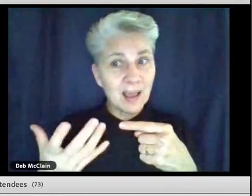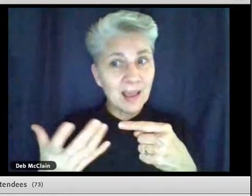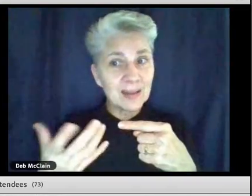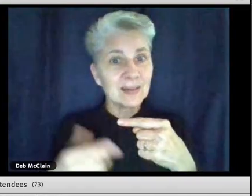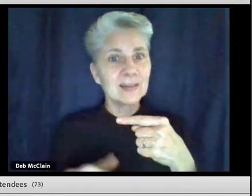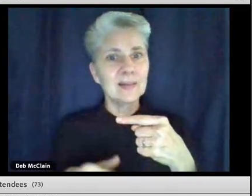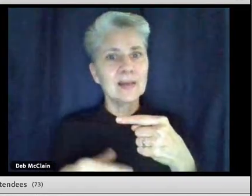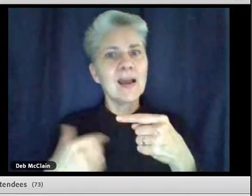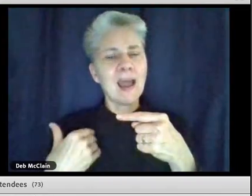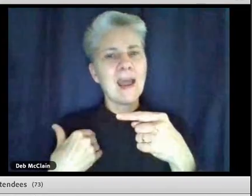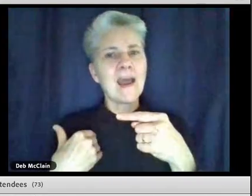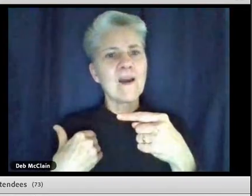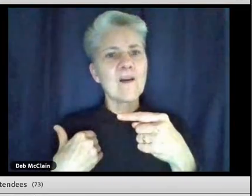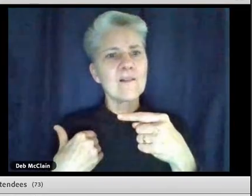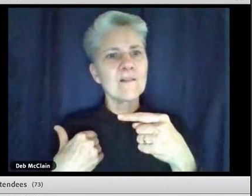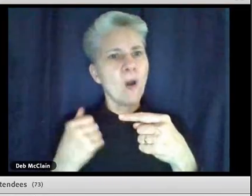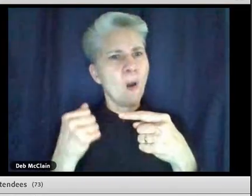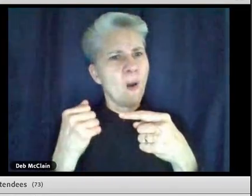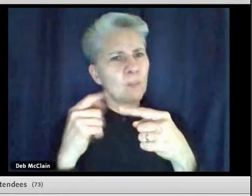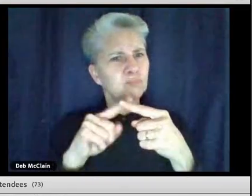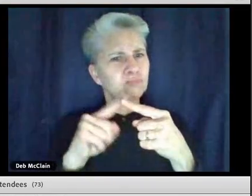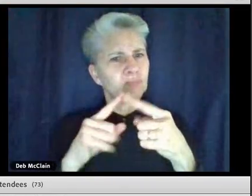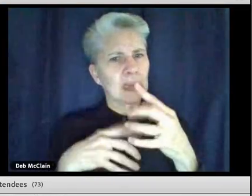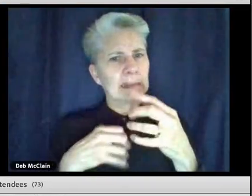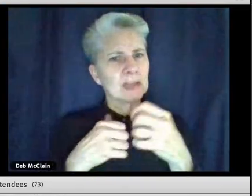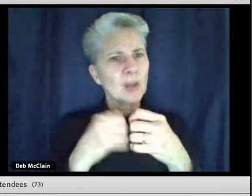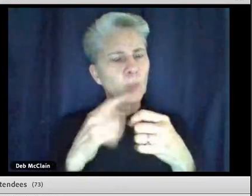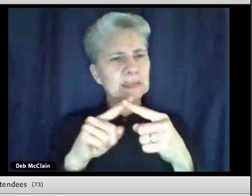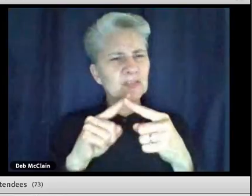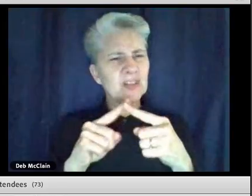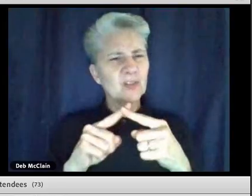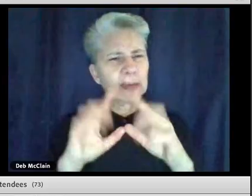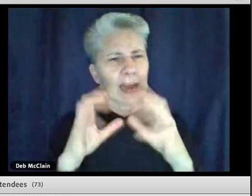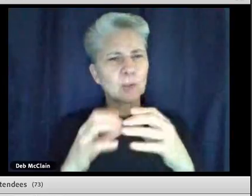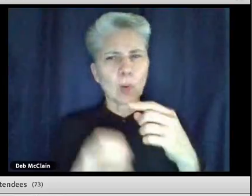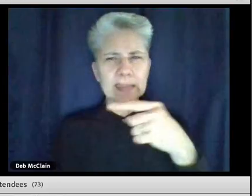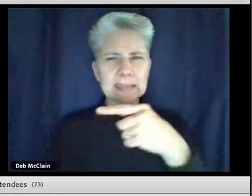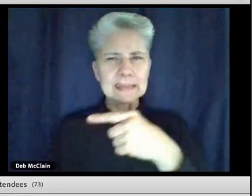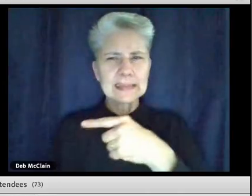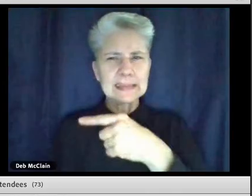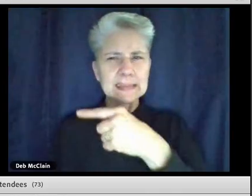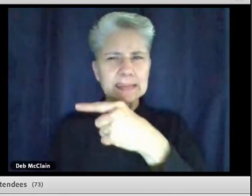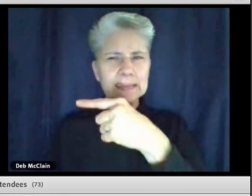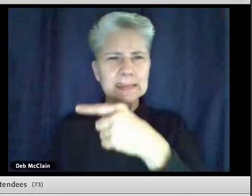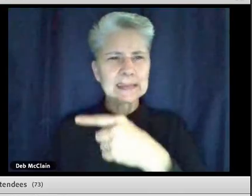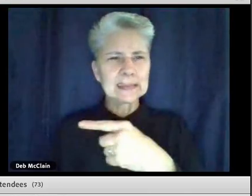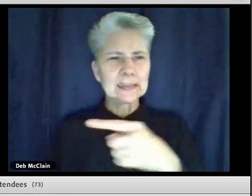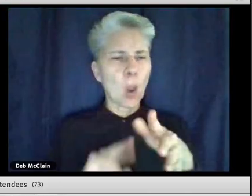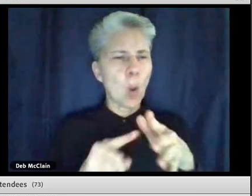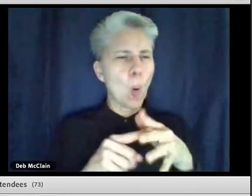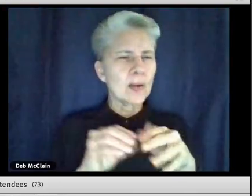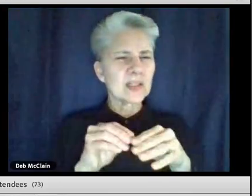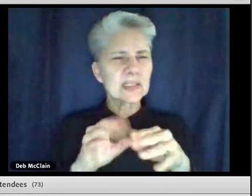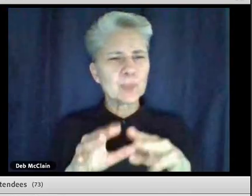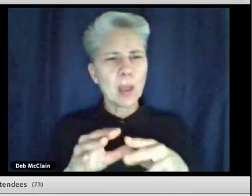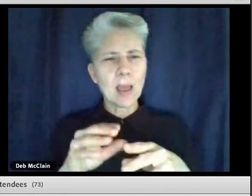they have all these -- going to catch up in a second. All these different categories: Origins and Spread,